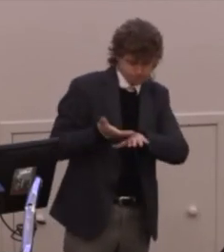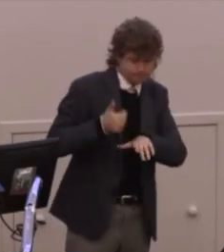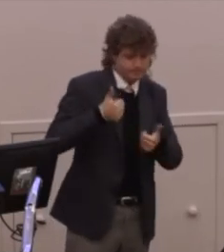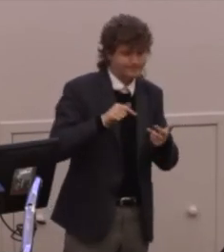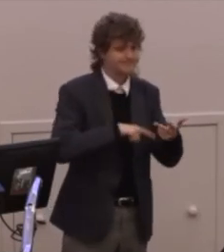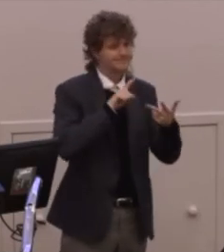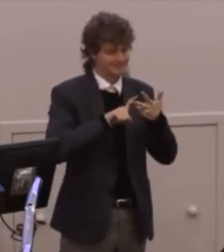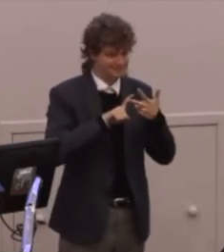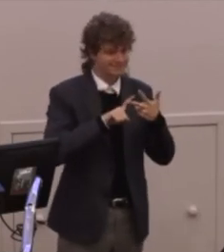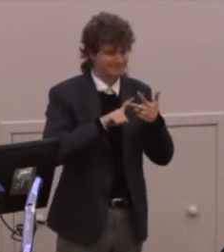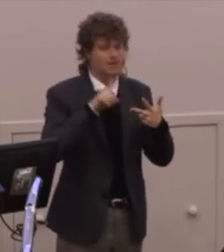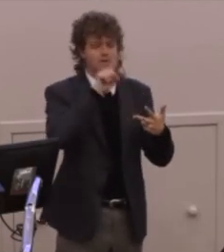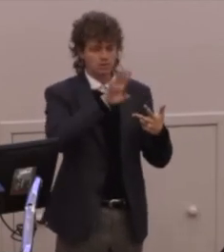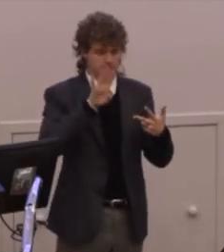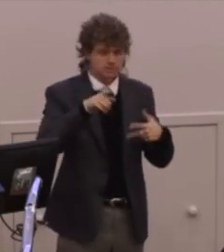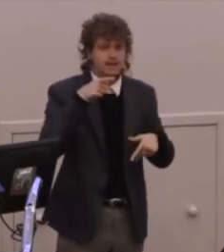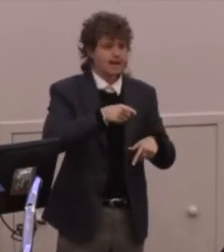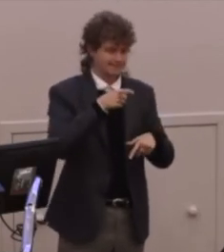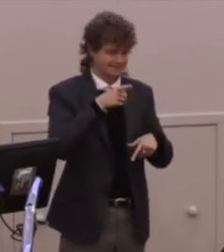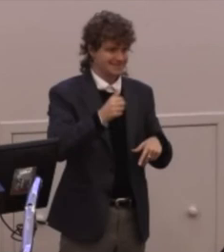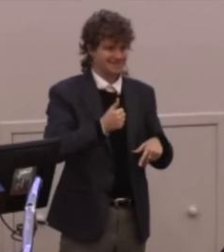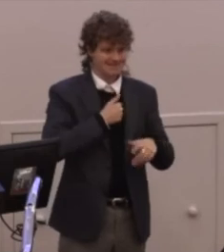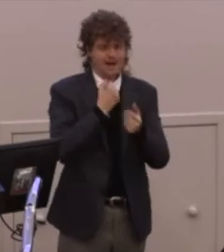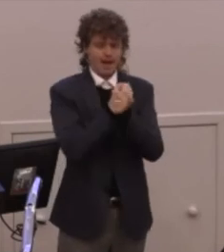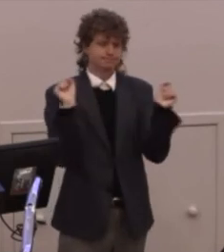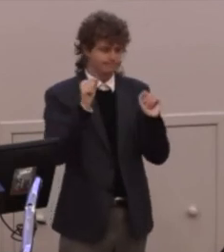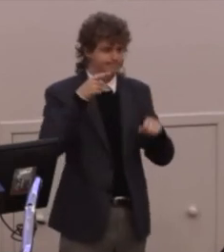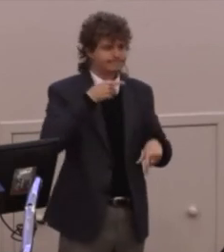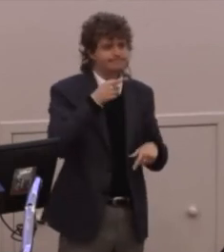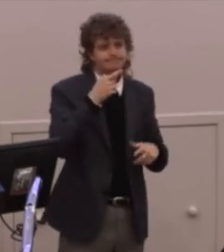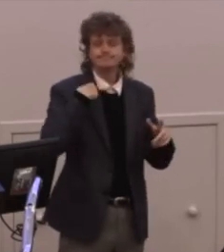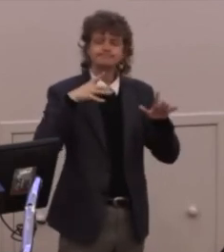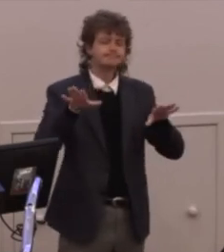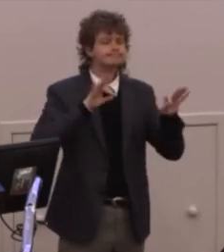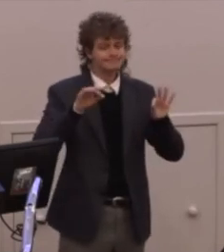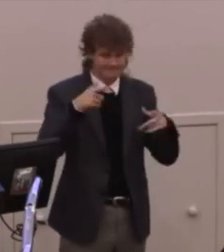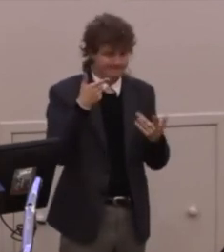a mental illness does not justify a deprivation of her liberty. Article 16, freedom from